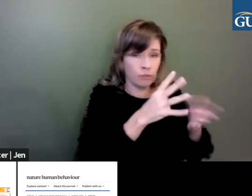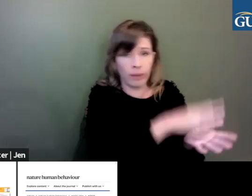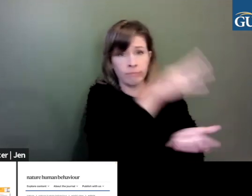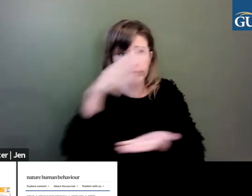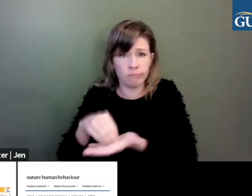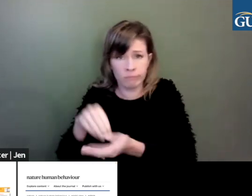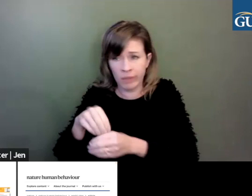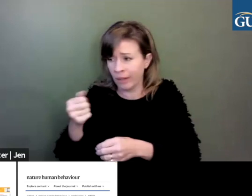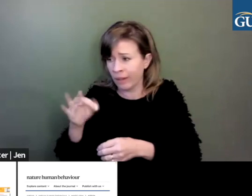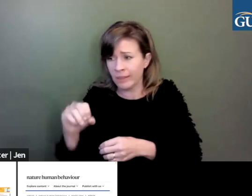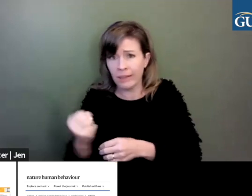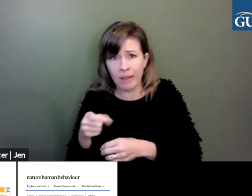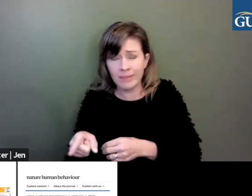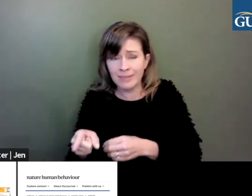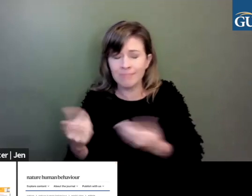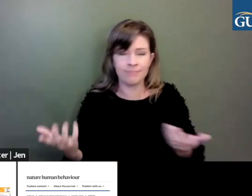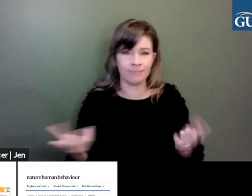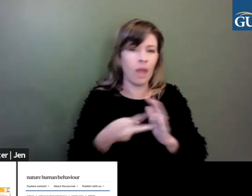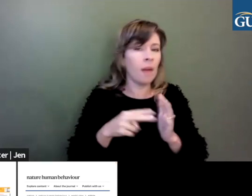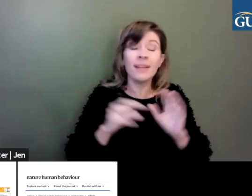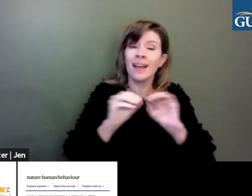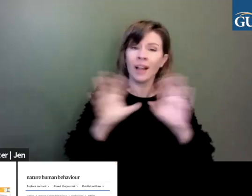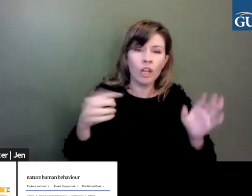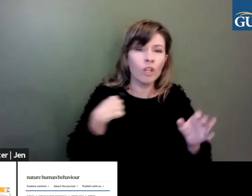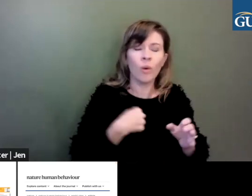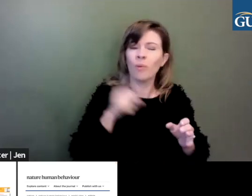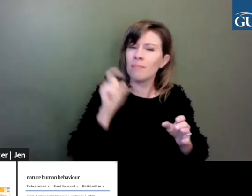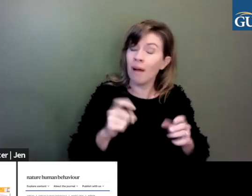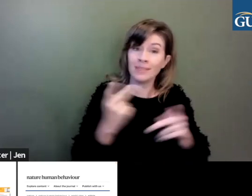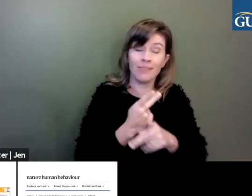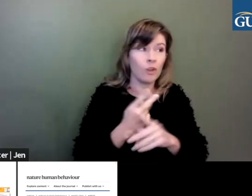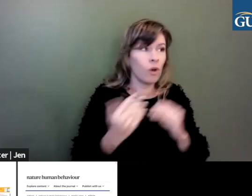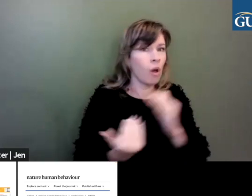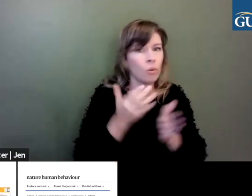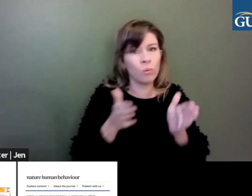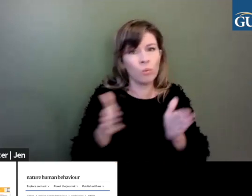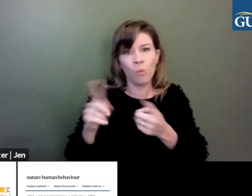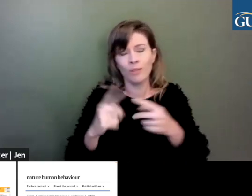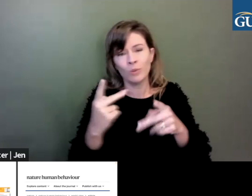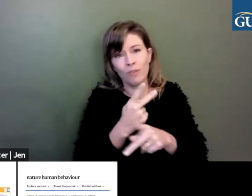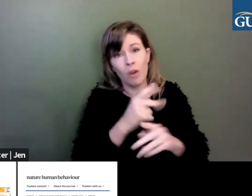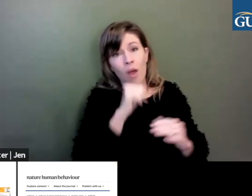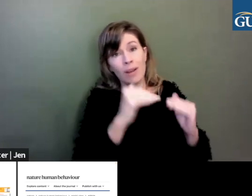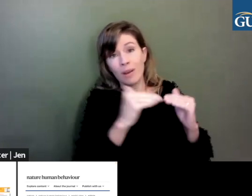olgization of the past.